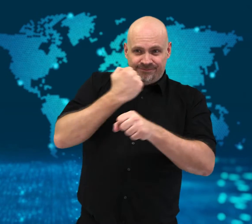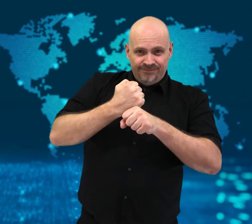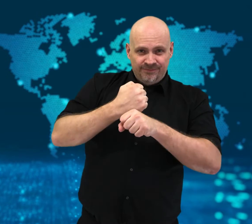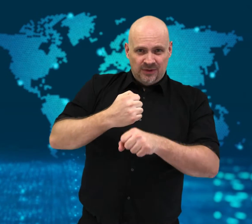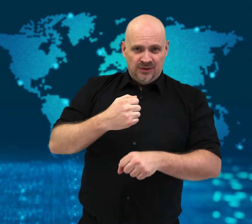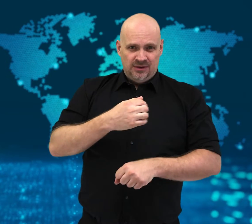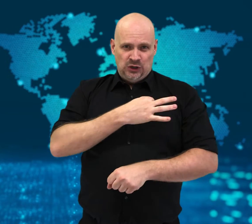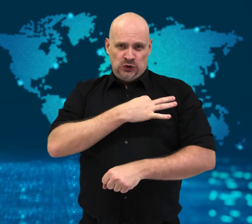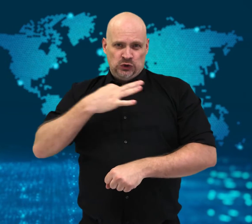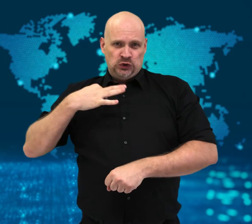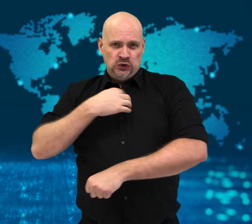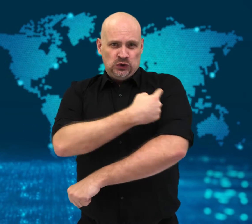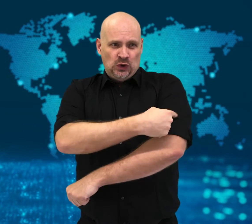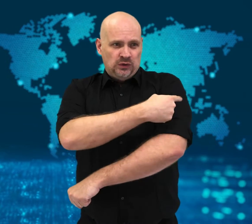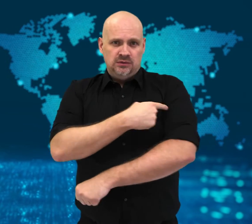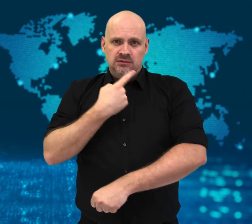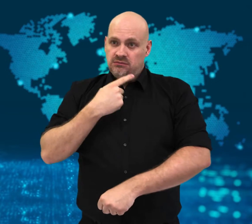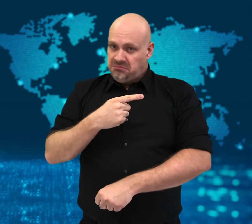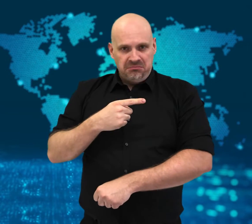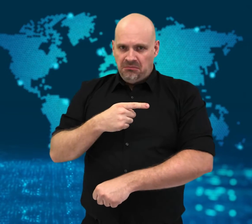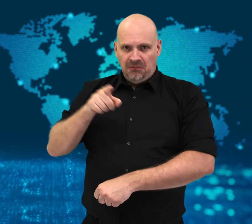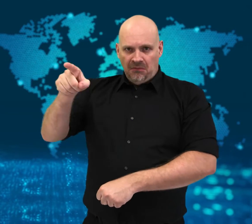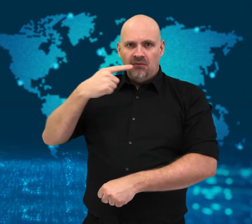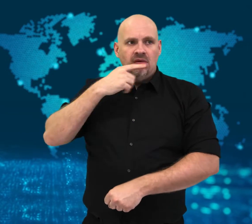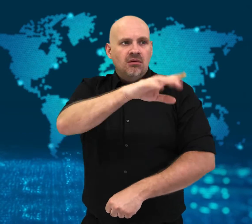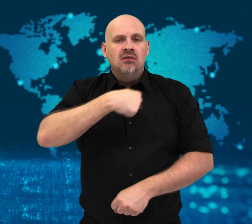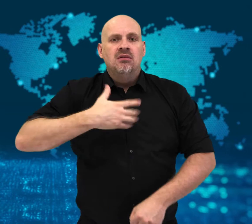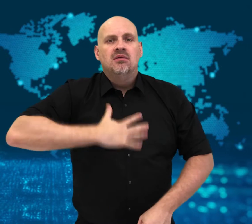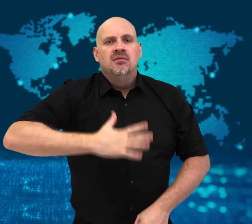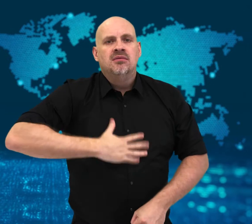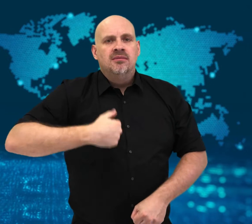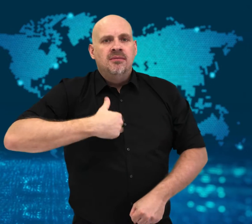saying he requested the shots.